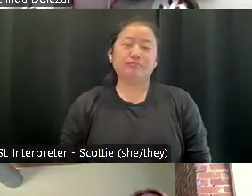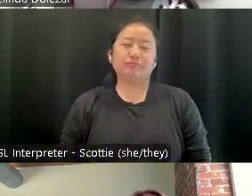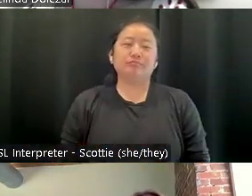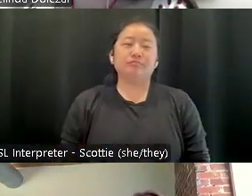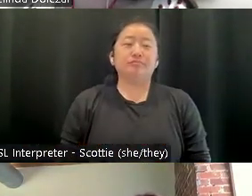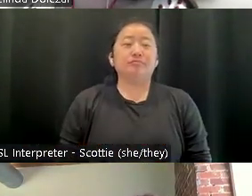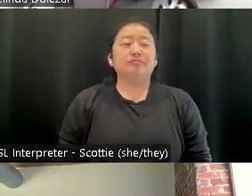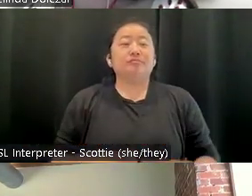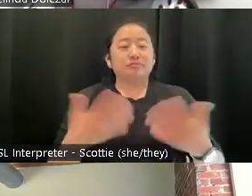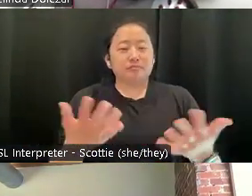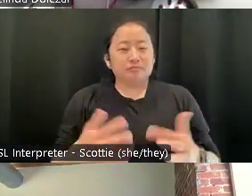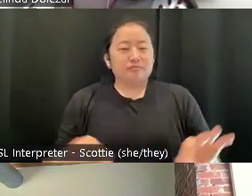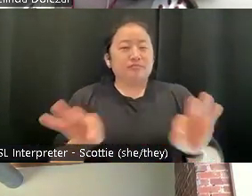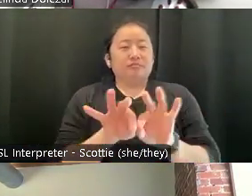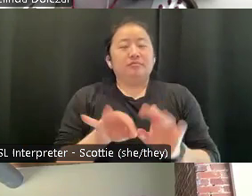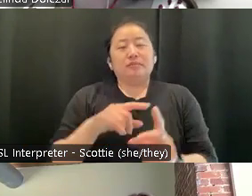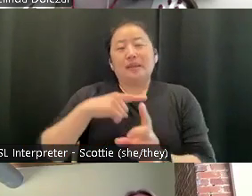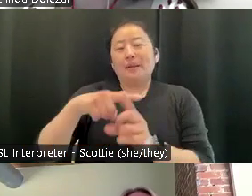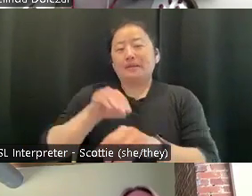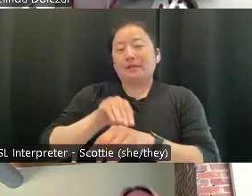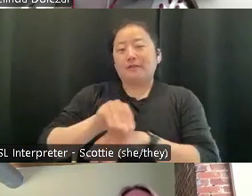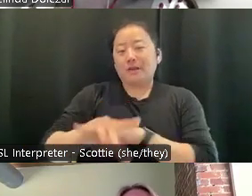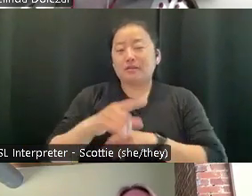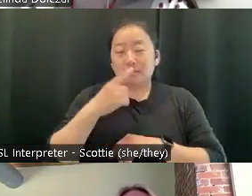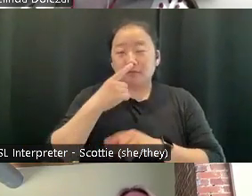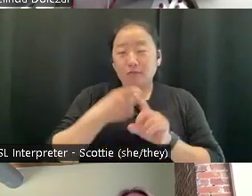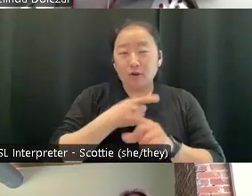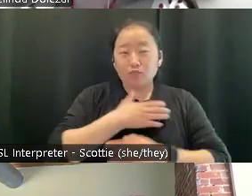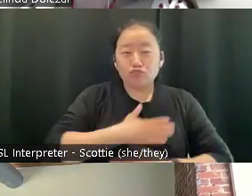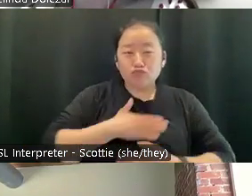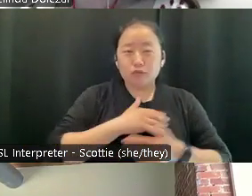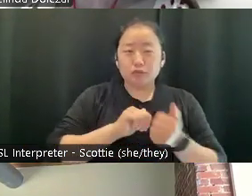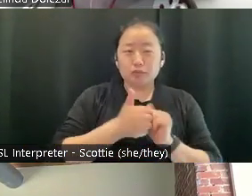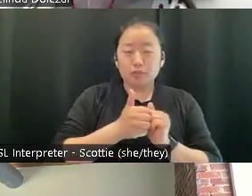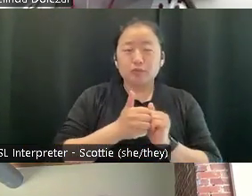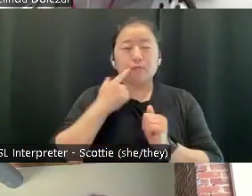sure we cover the positive effects of recreation and sports with people with disabilities.